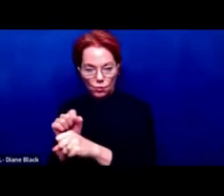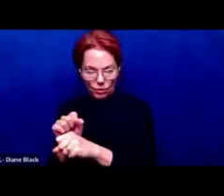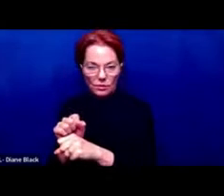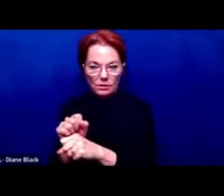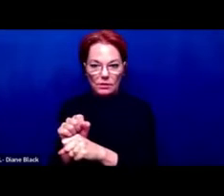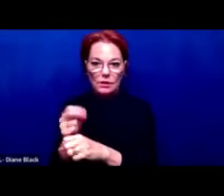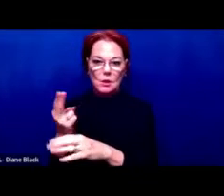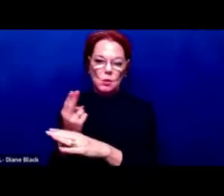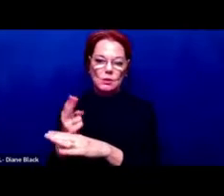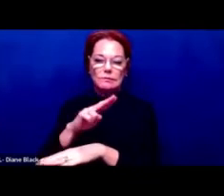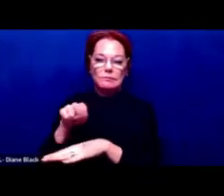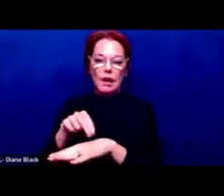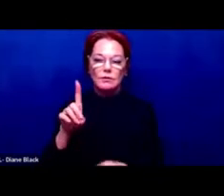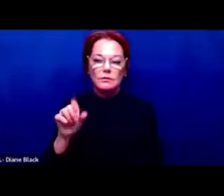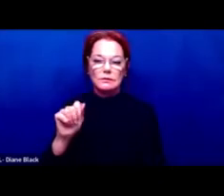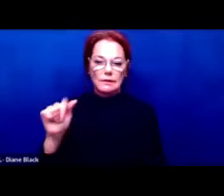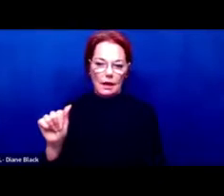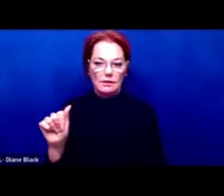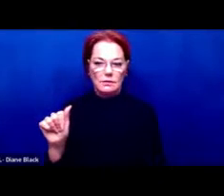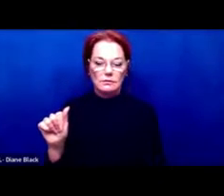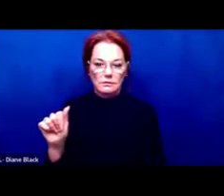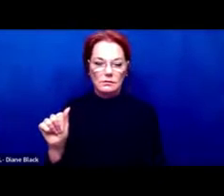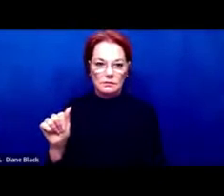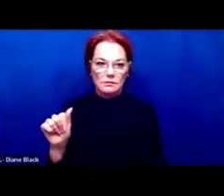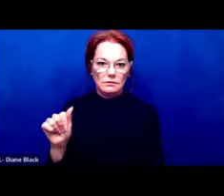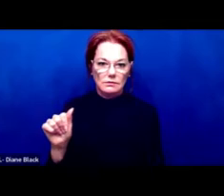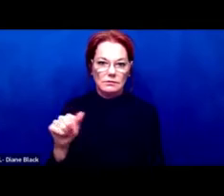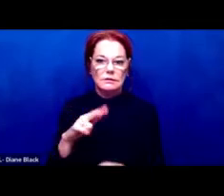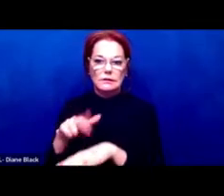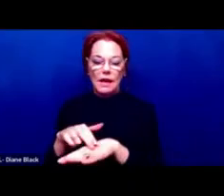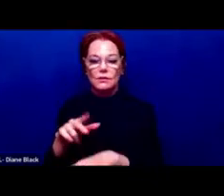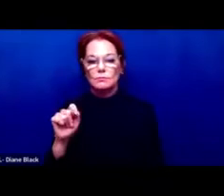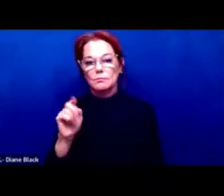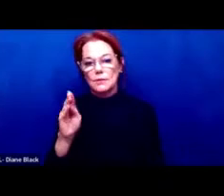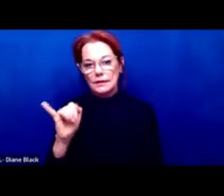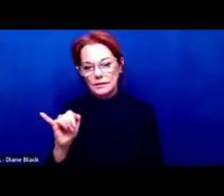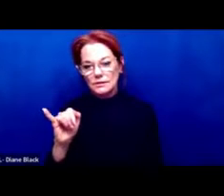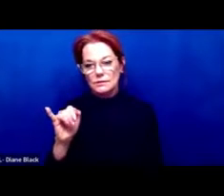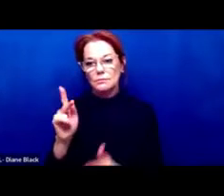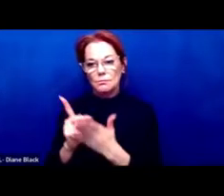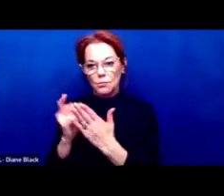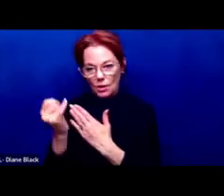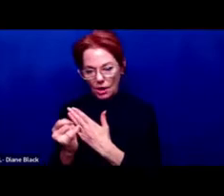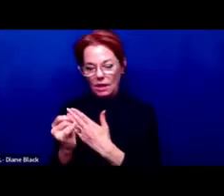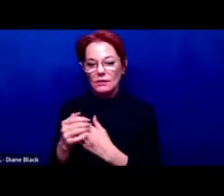national data using NET national traumatic brain injury model systems projects, to help us